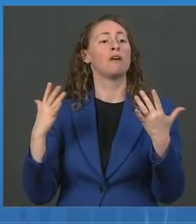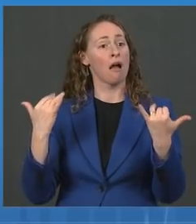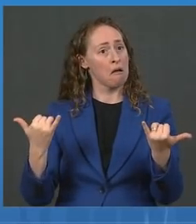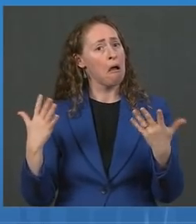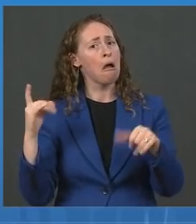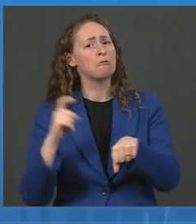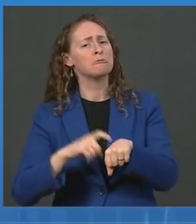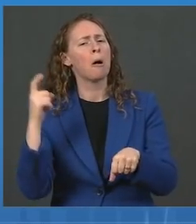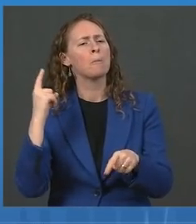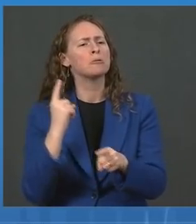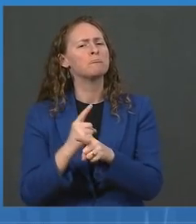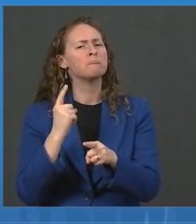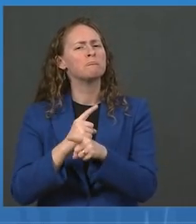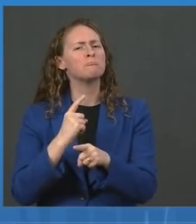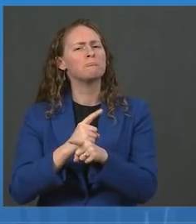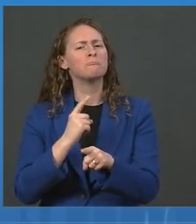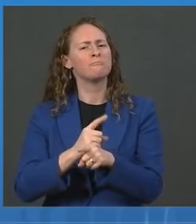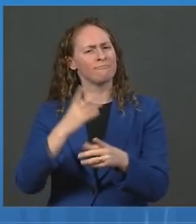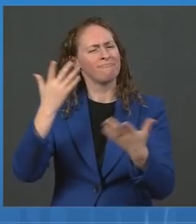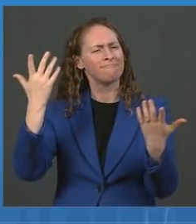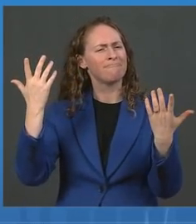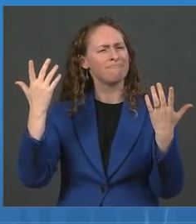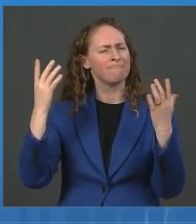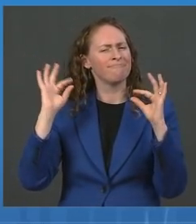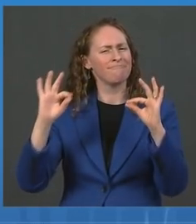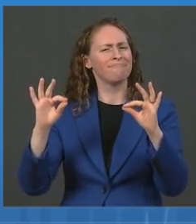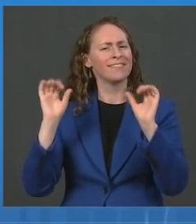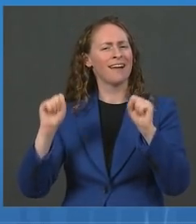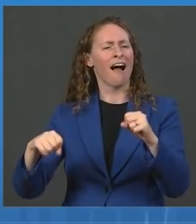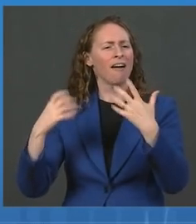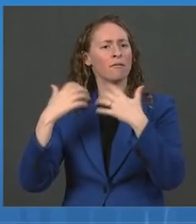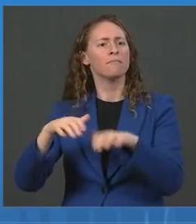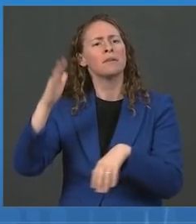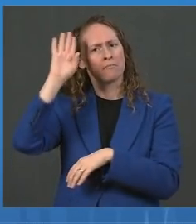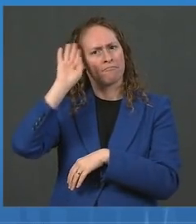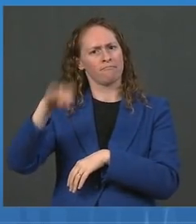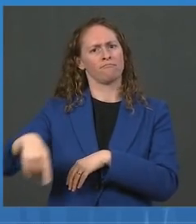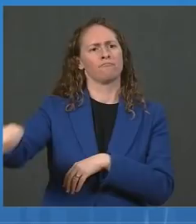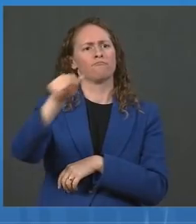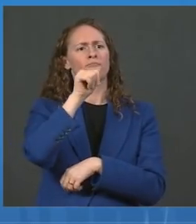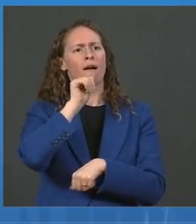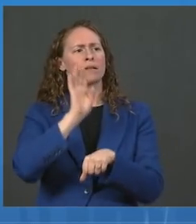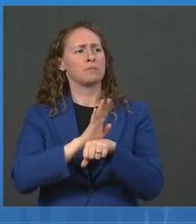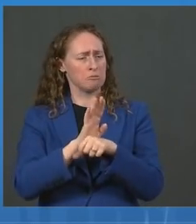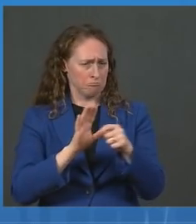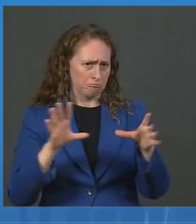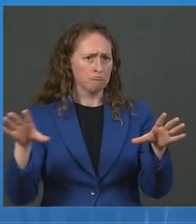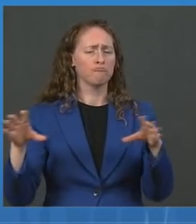We know that private and public sector institutions that have adopted vaccination requirements have seen significant increases